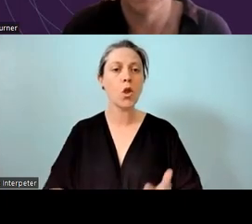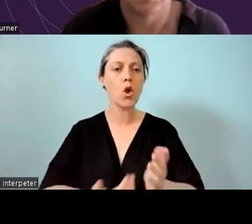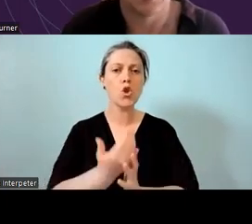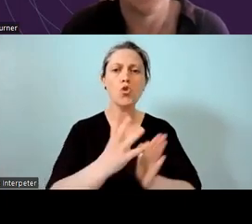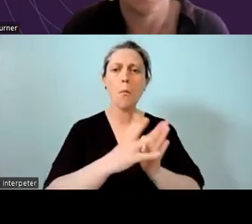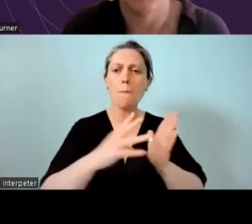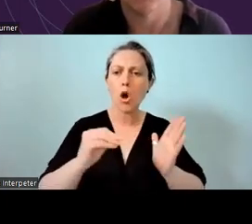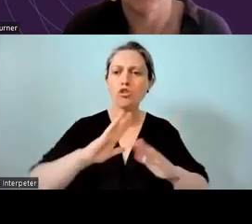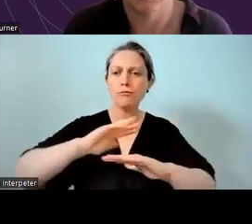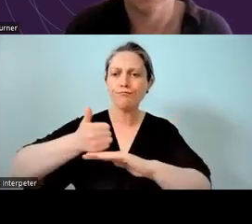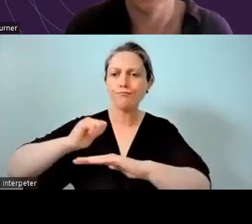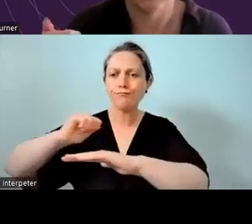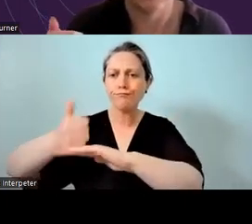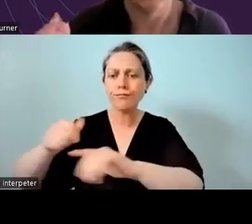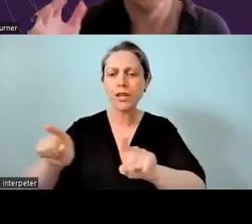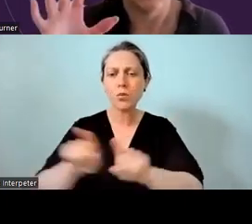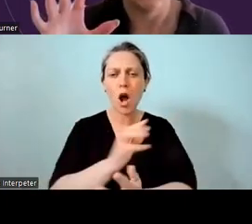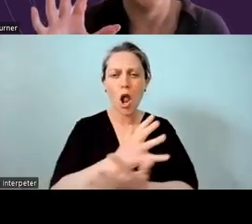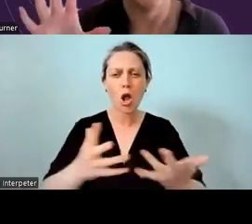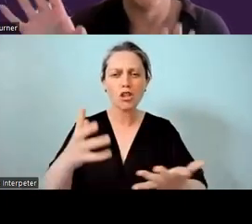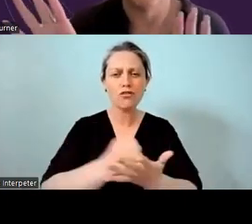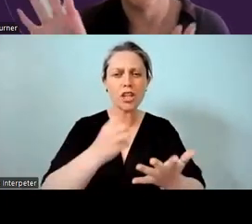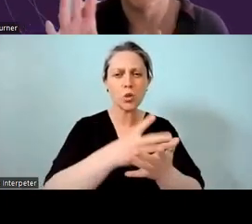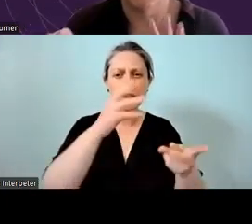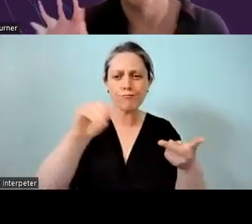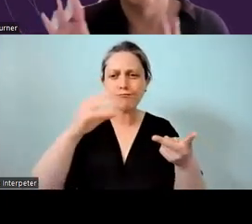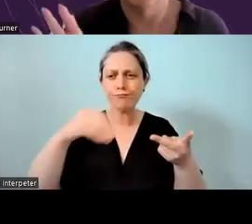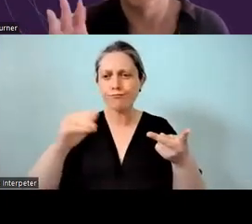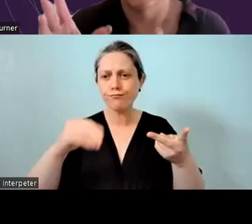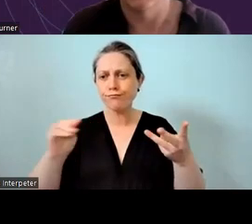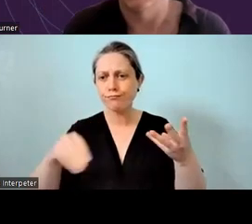and a whole heap of resources are nicely collated I guess